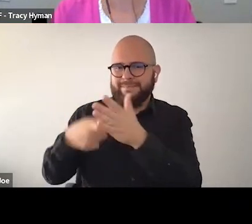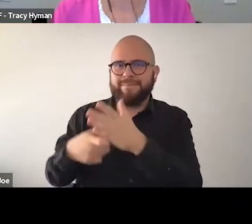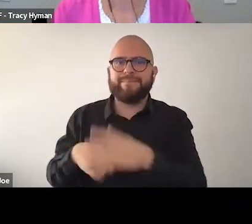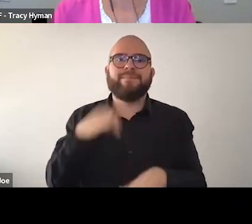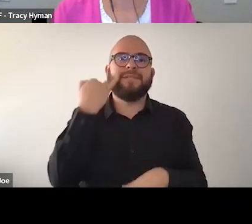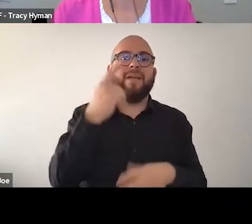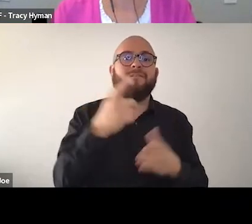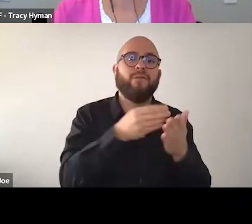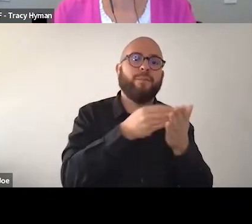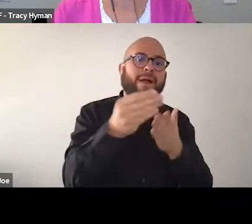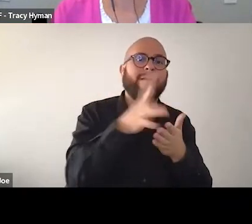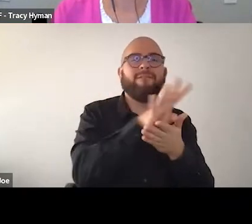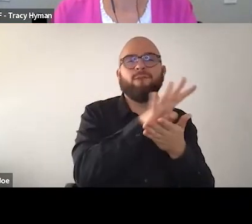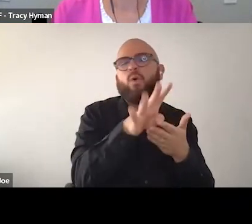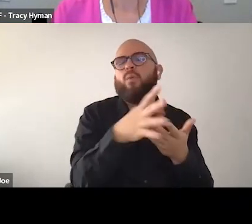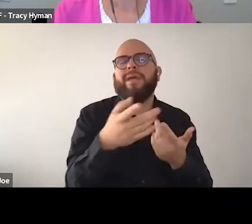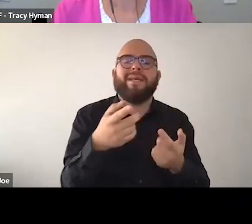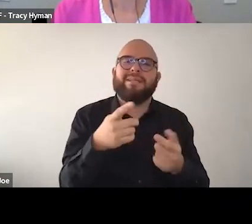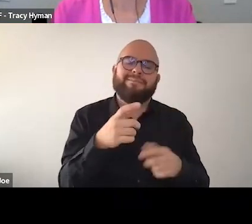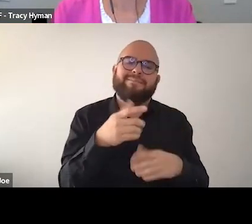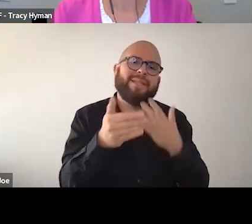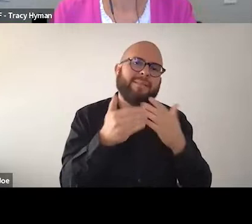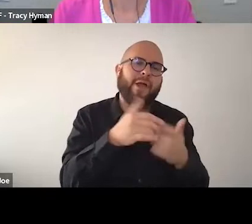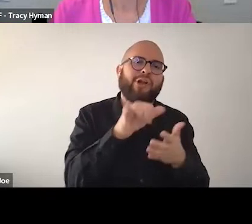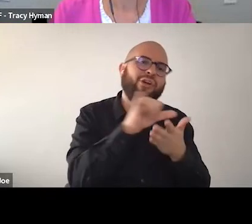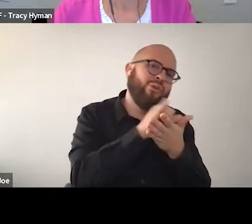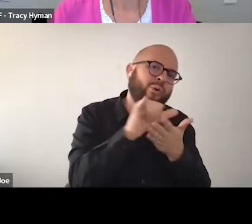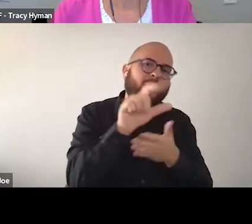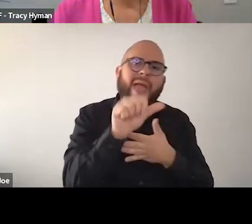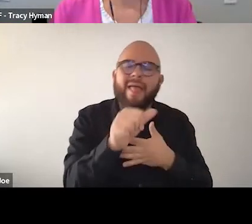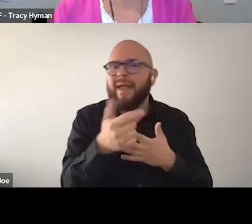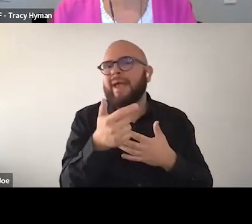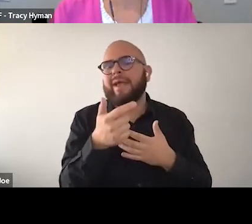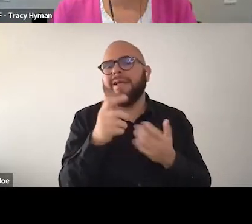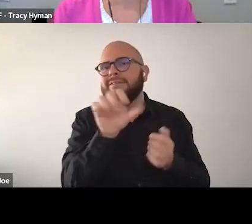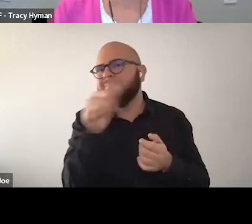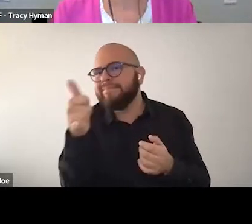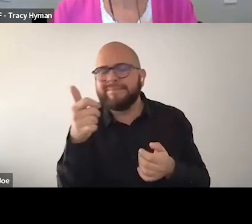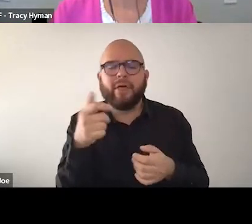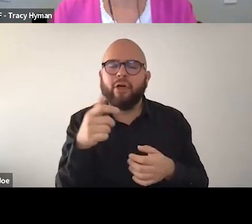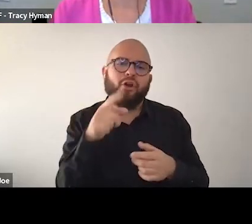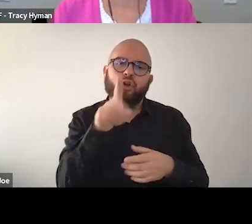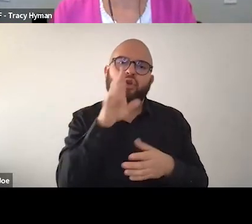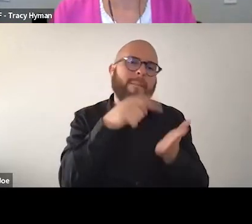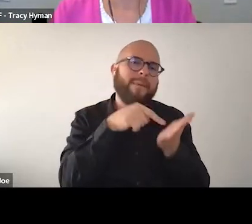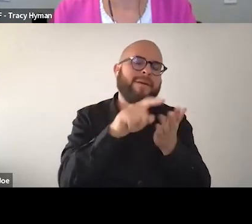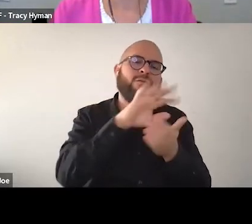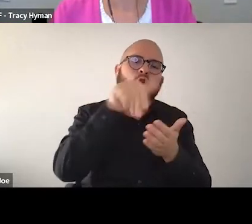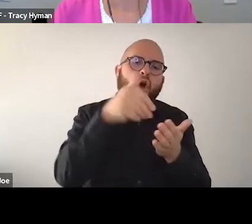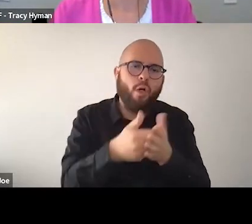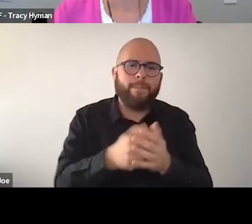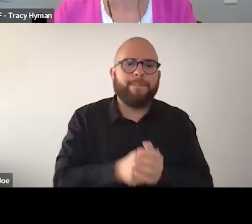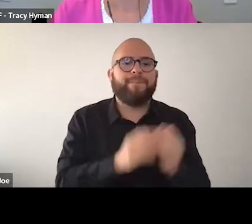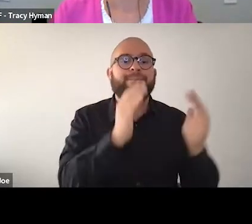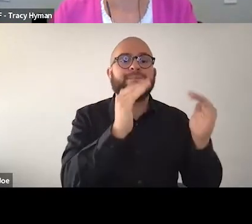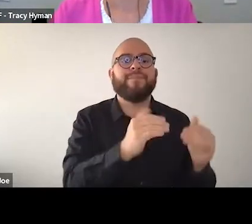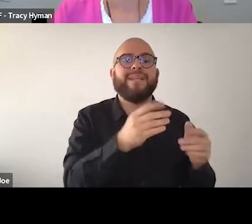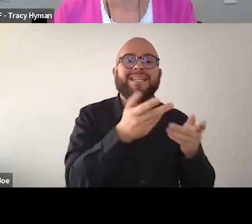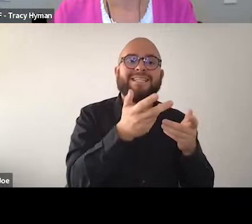And you'll be paid for all markets. Dealer, Spanish Language, and All Other North America